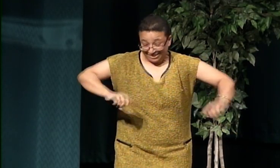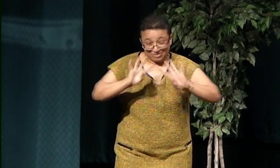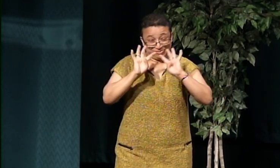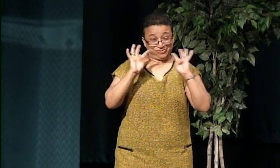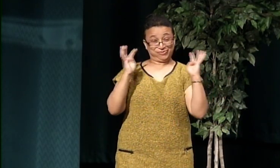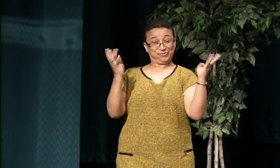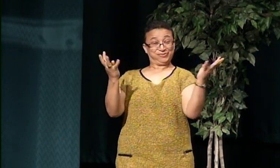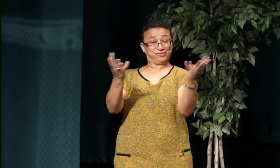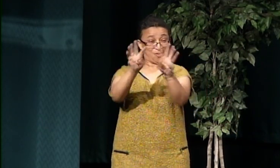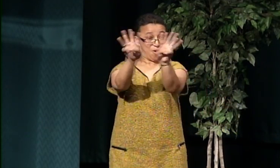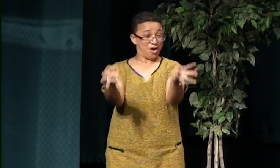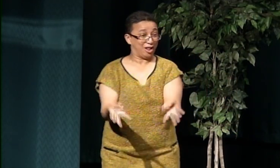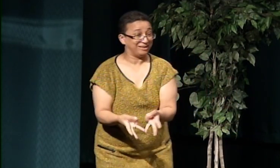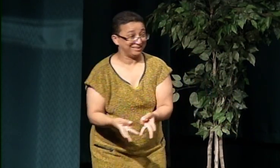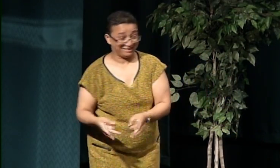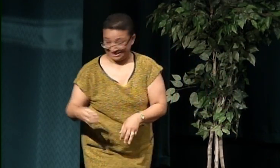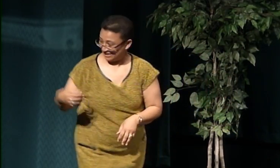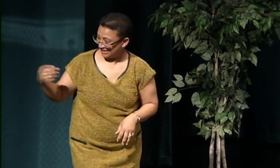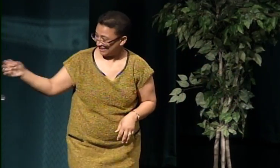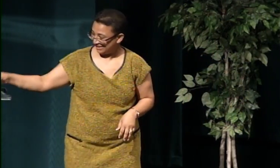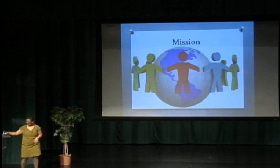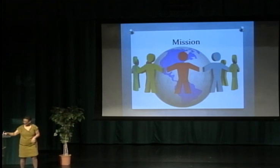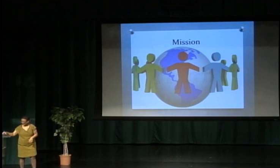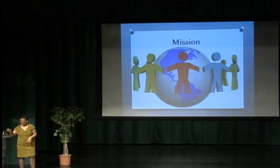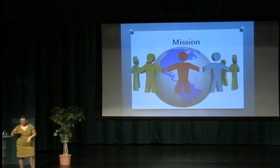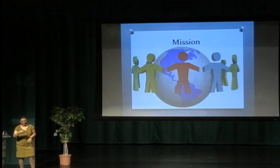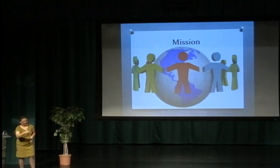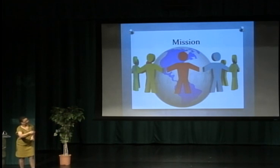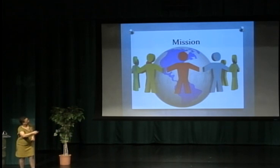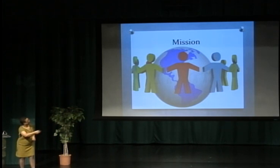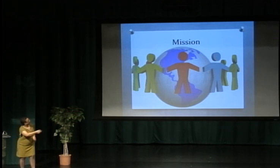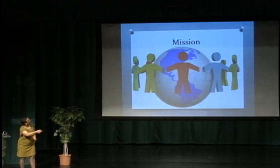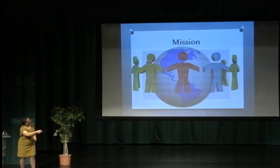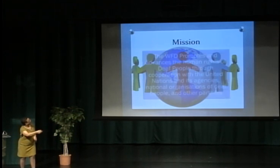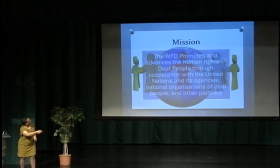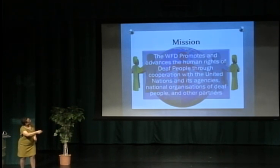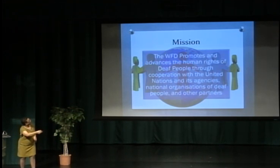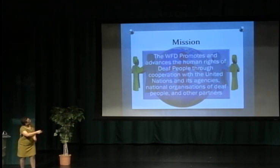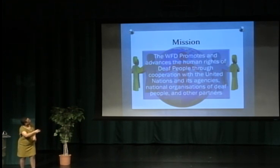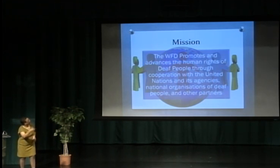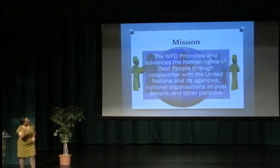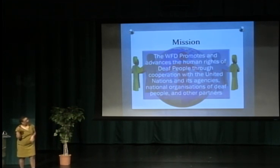Can you imagine if we were able to accomplish this mission. But that's essentially what it is.